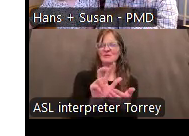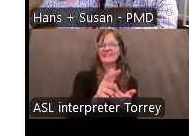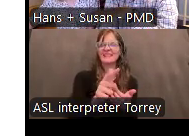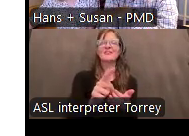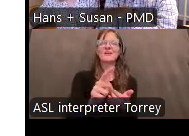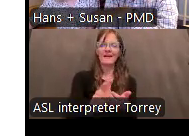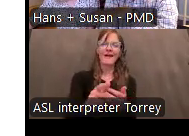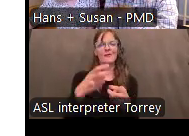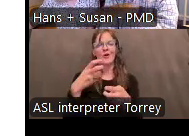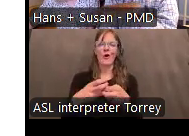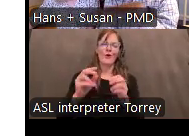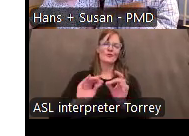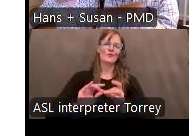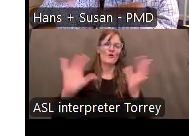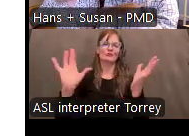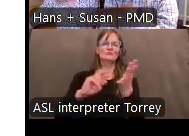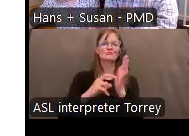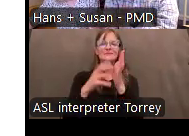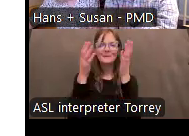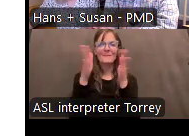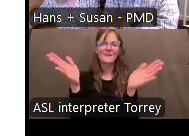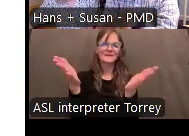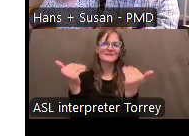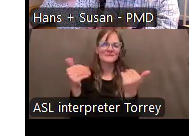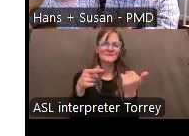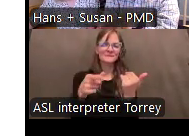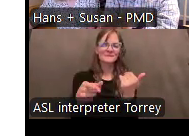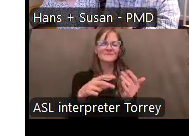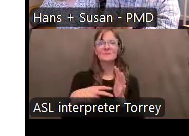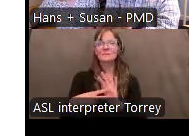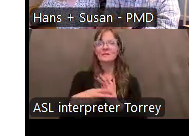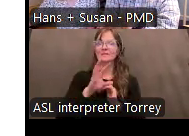running to promote the program. The website is completely ready for visitors